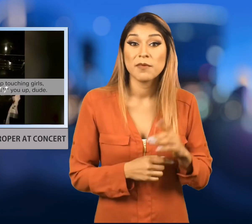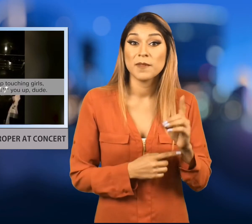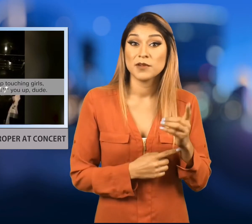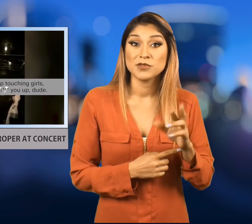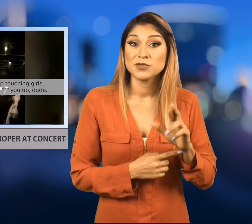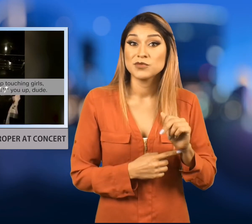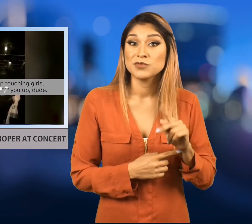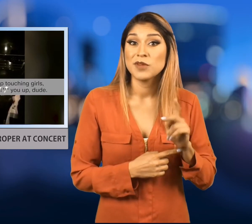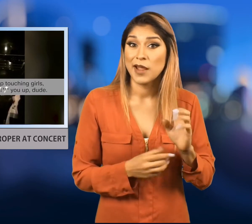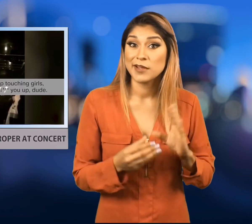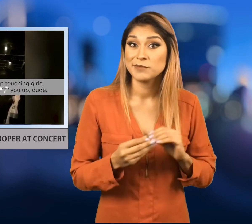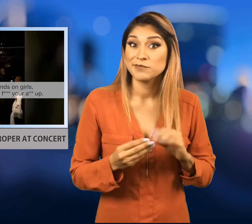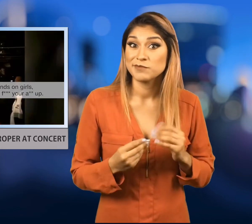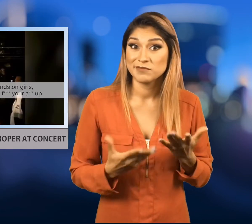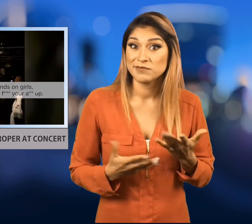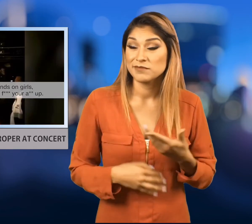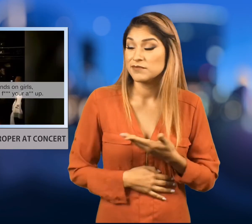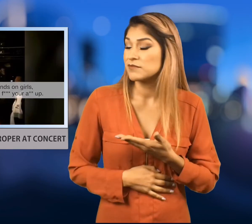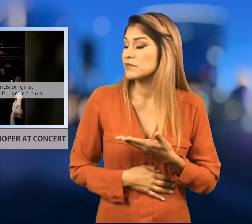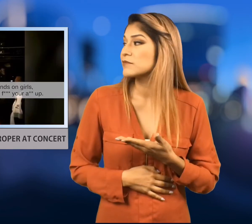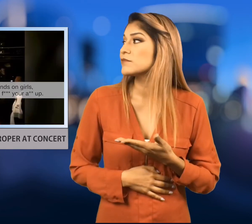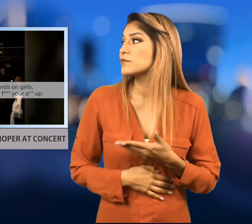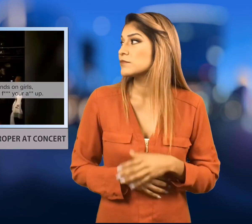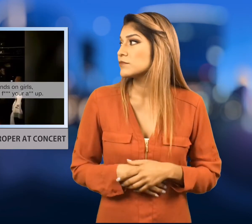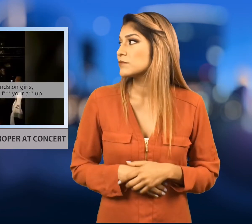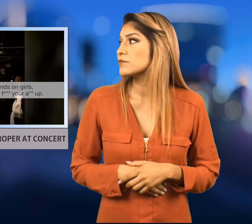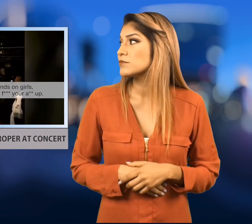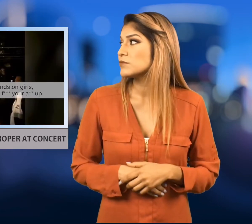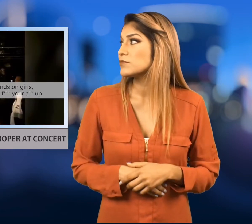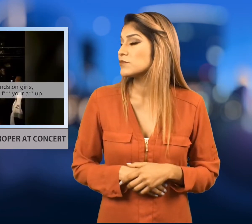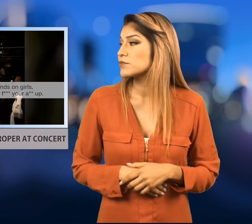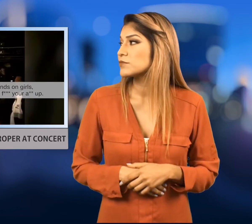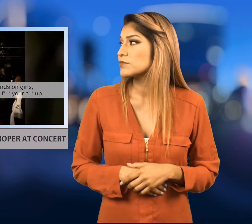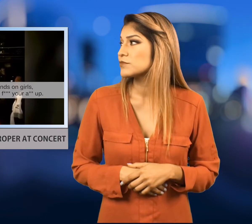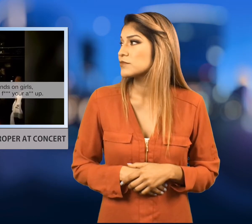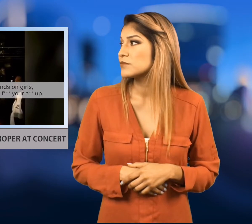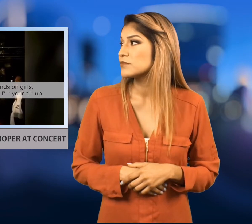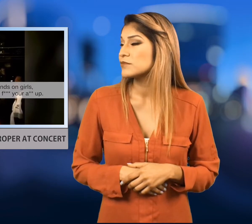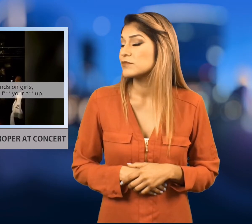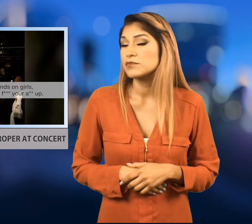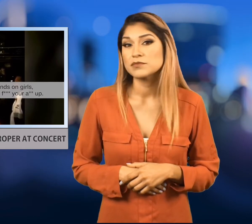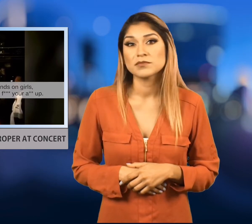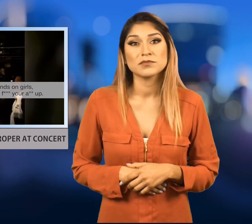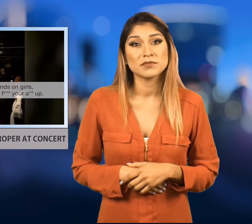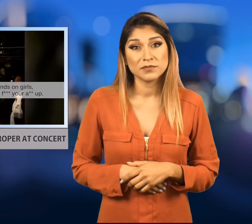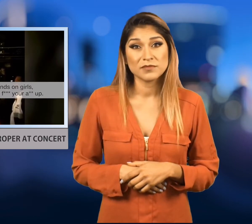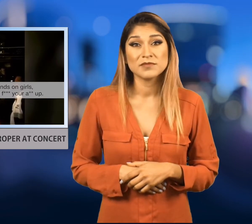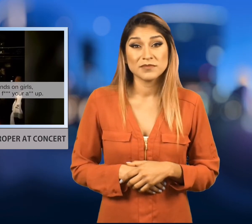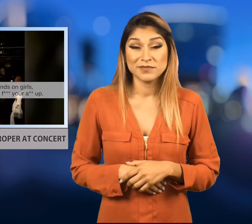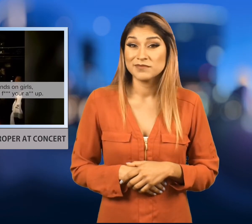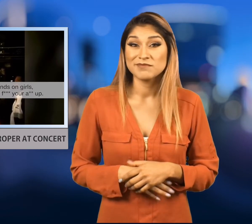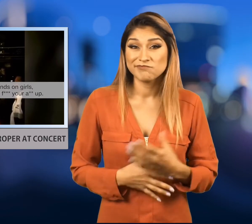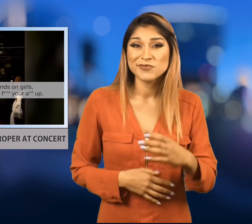So Drake said this: